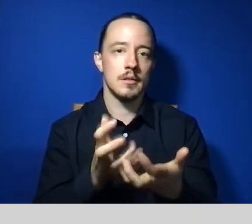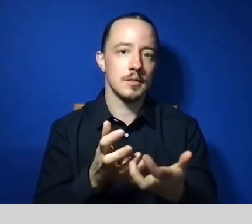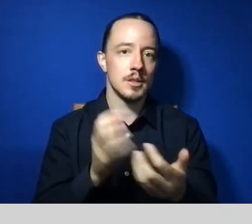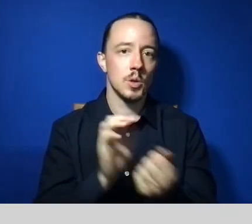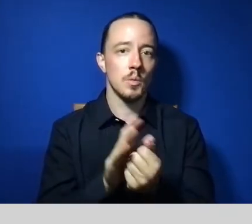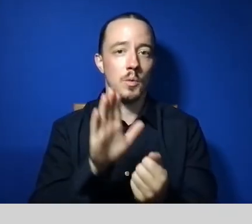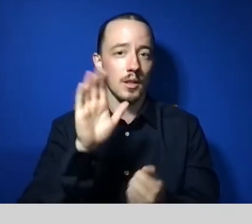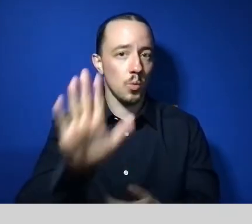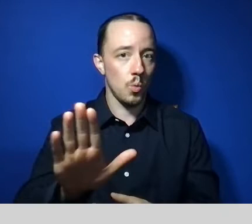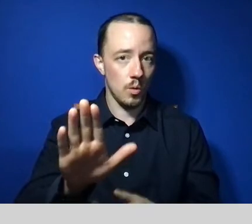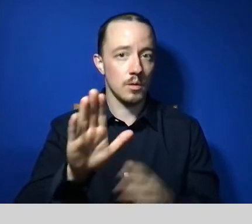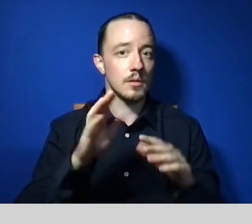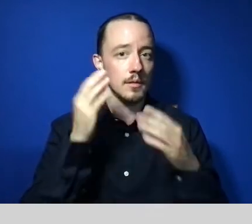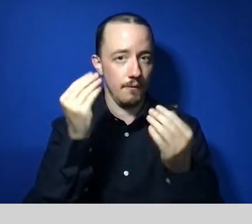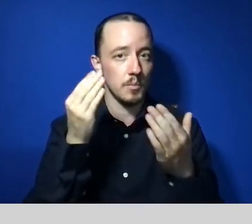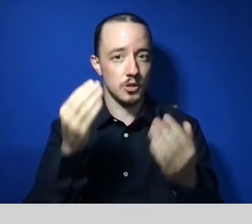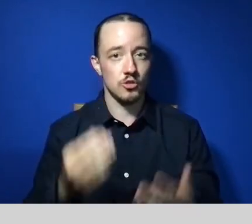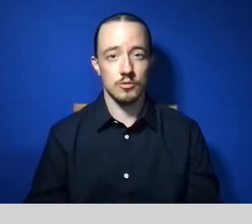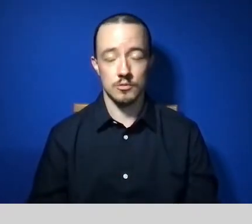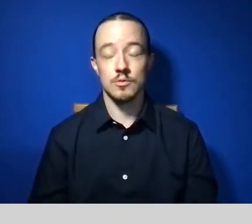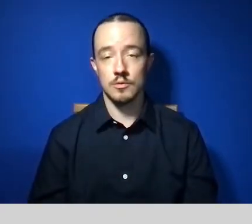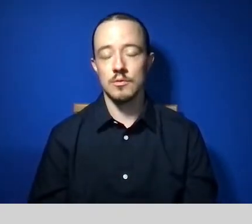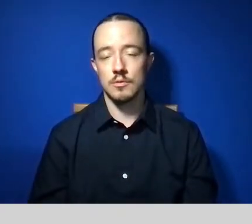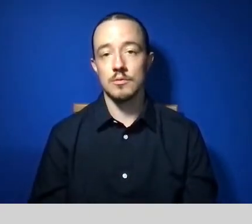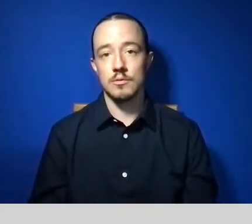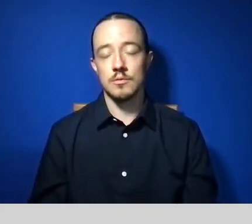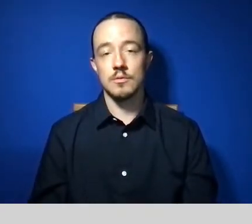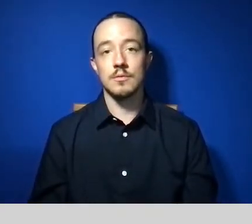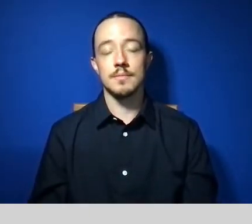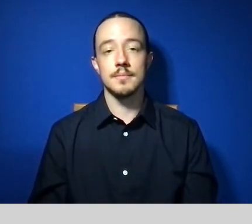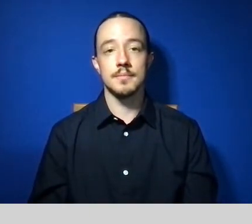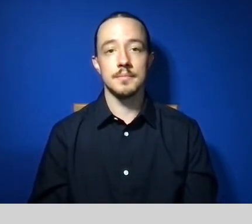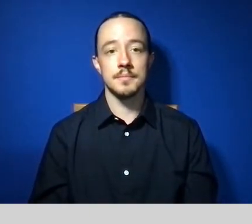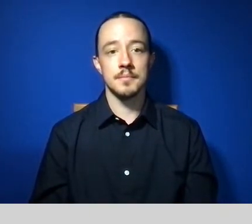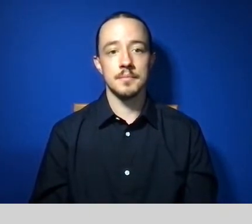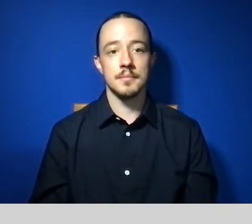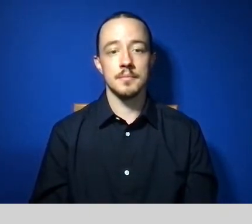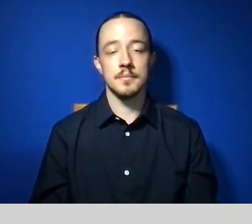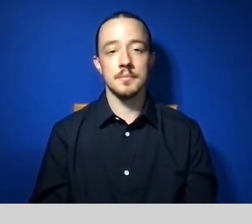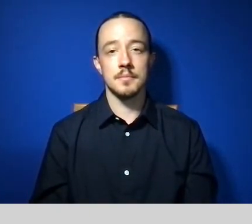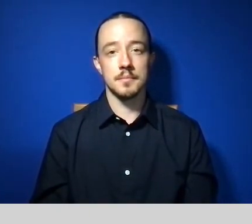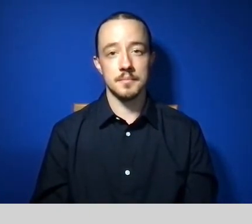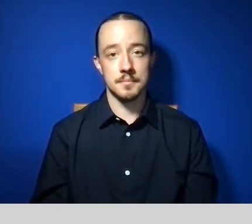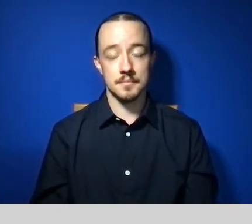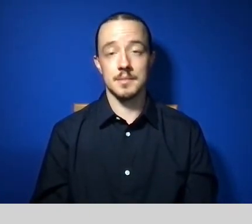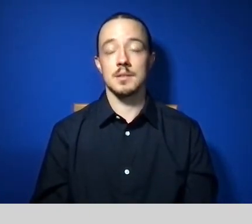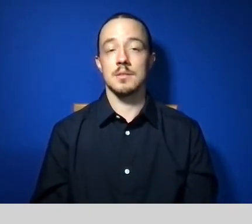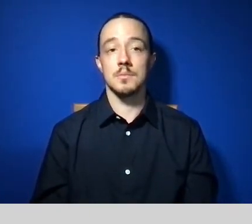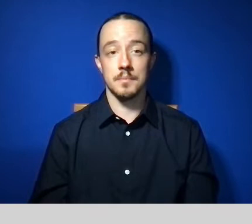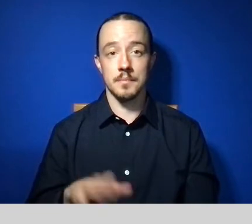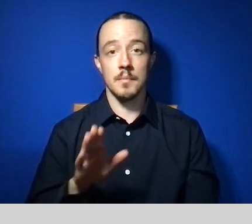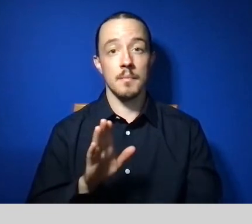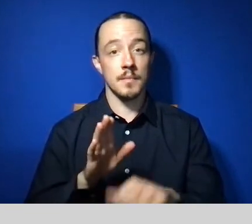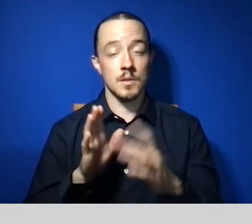and edit it. Okay. So question that people have asked on the,